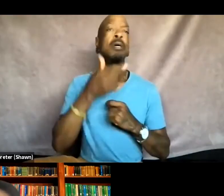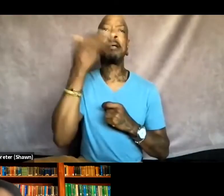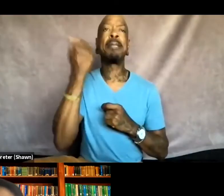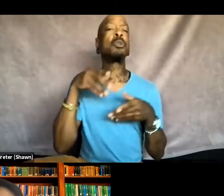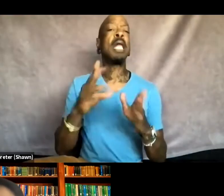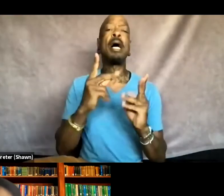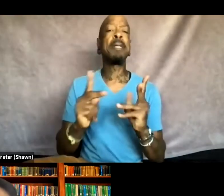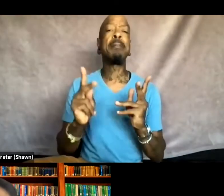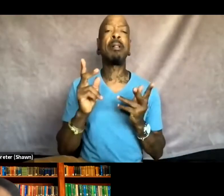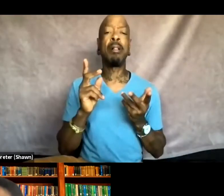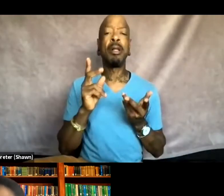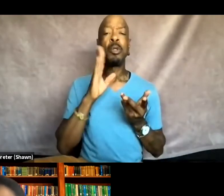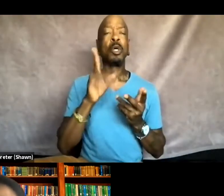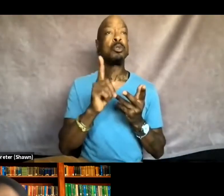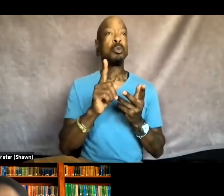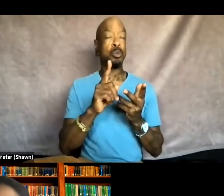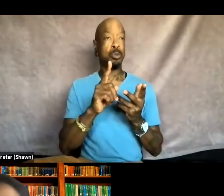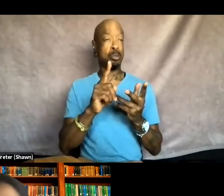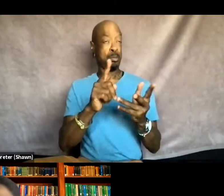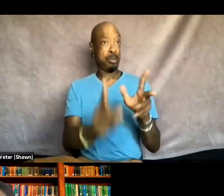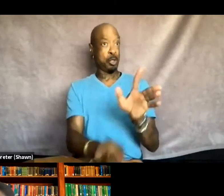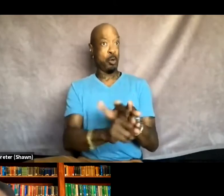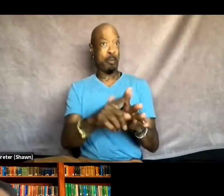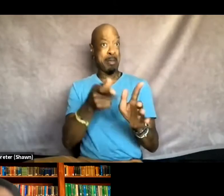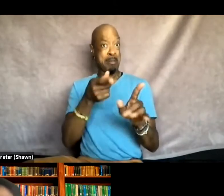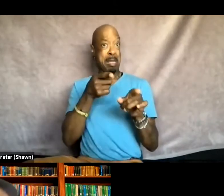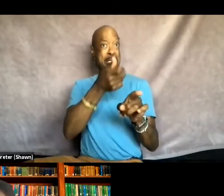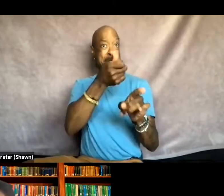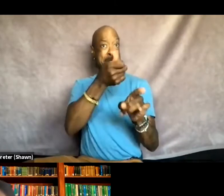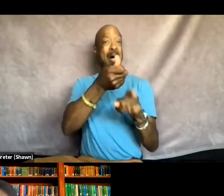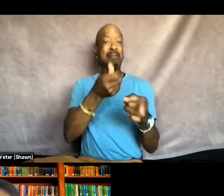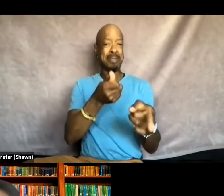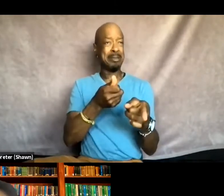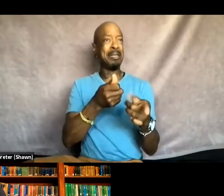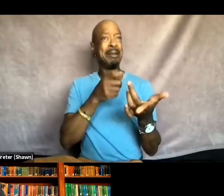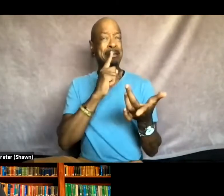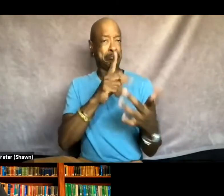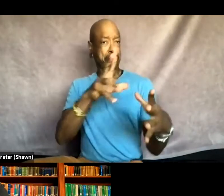to show up as them for their full selves and you give them the space to tell their stories,